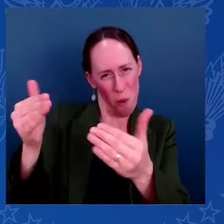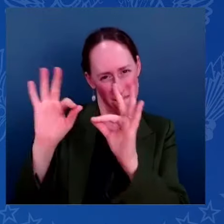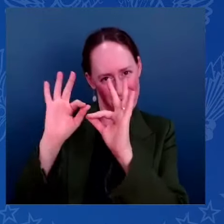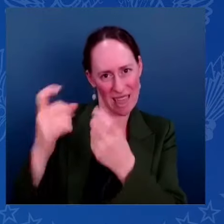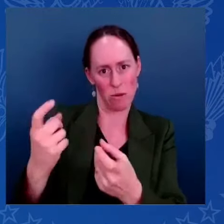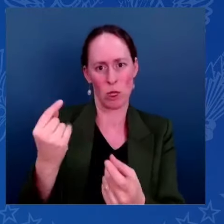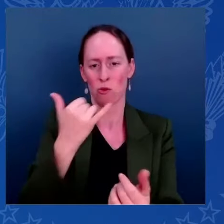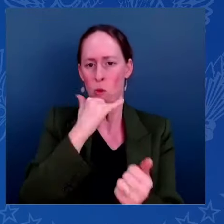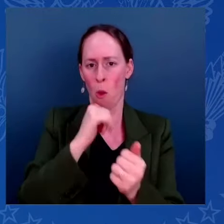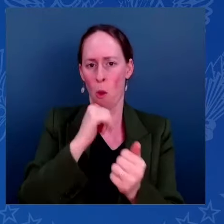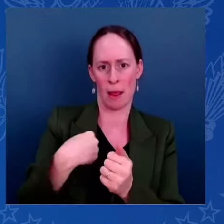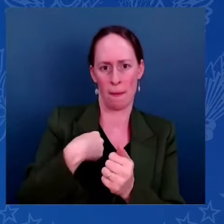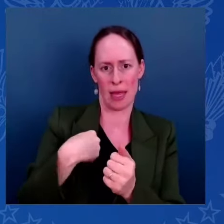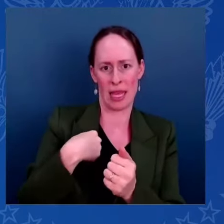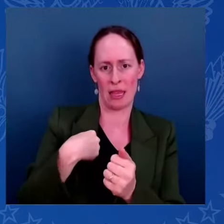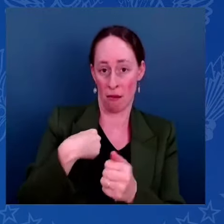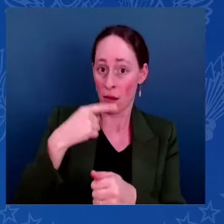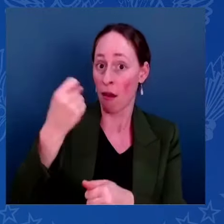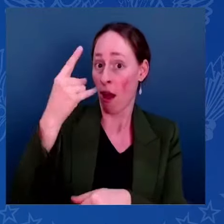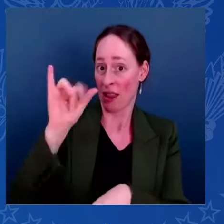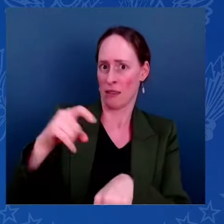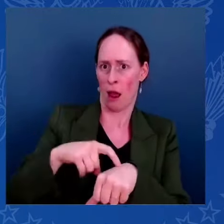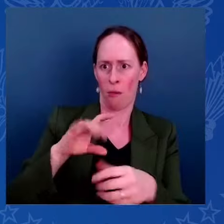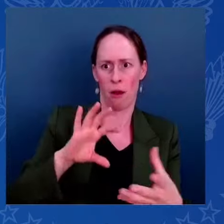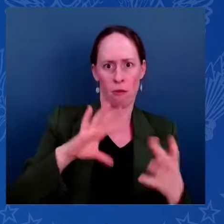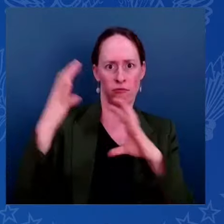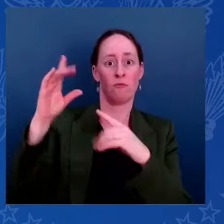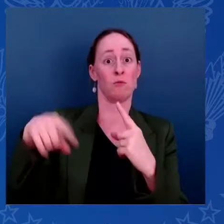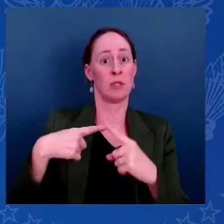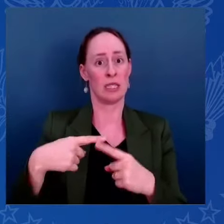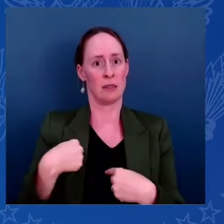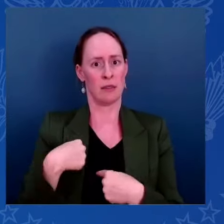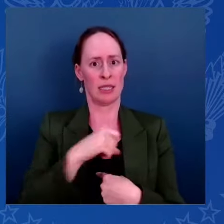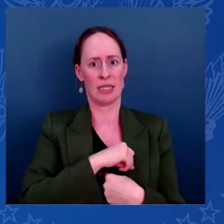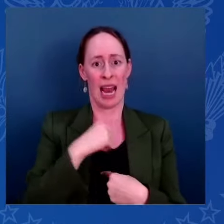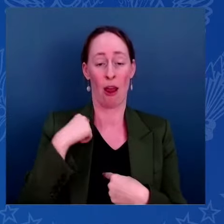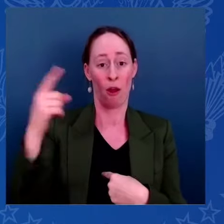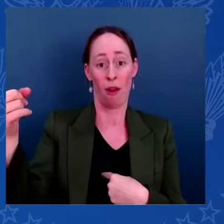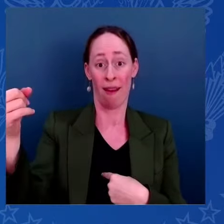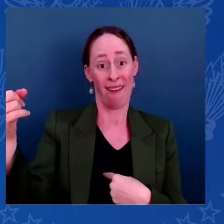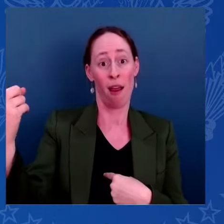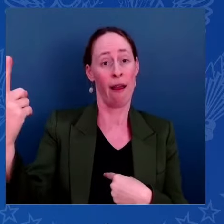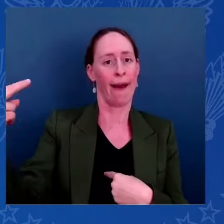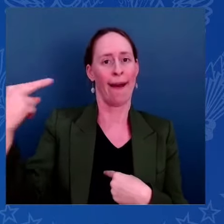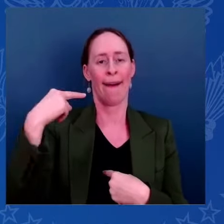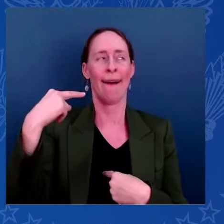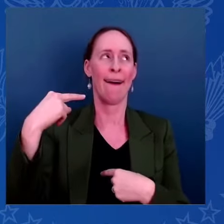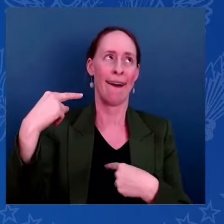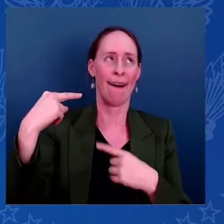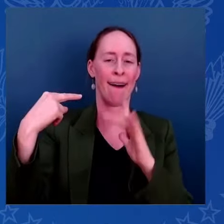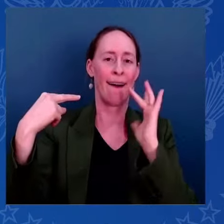I'm a congenital optimist about what America can do. In 2016, President Obama gave me the authority